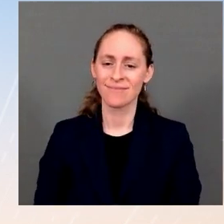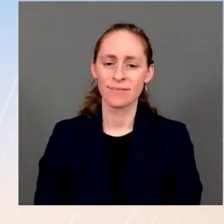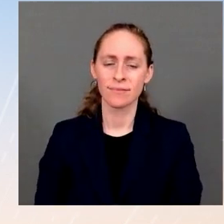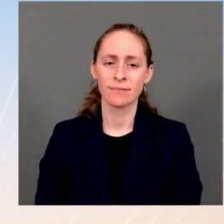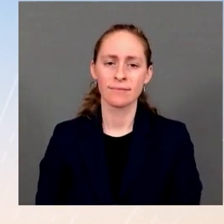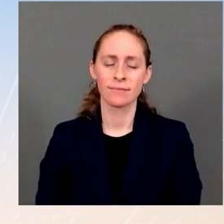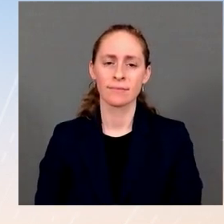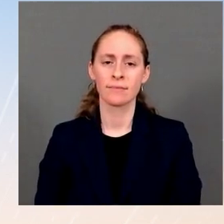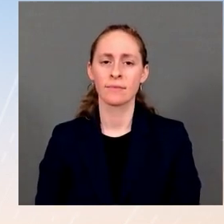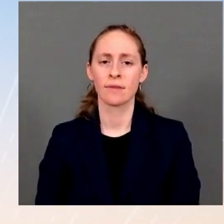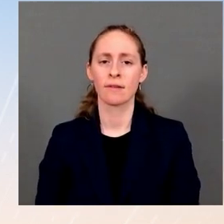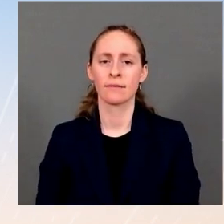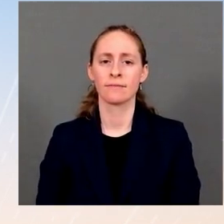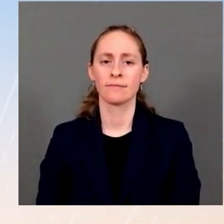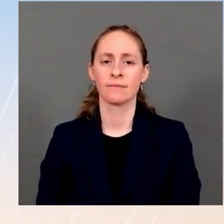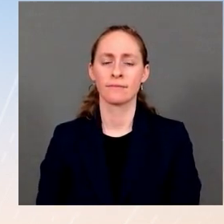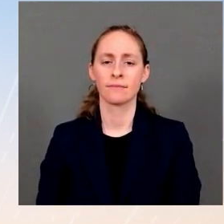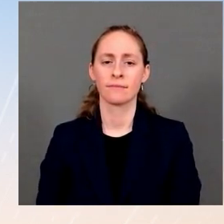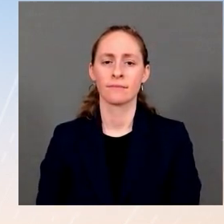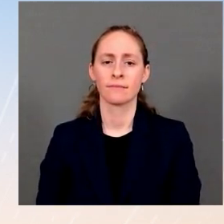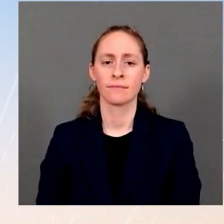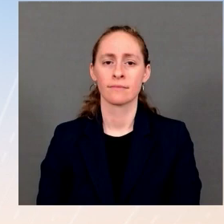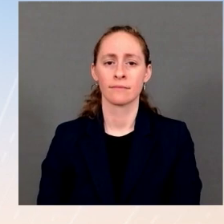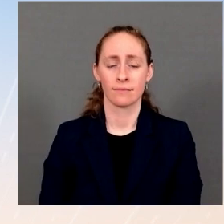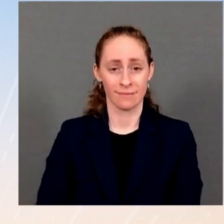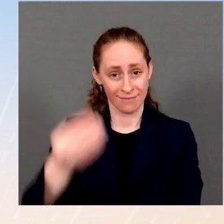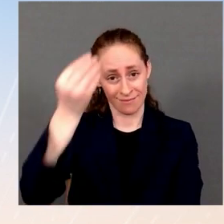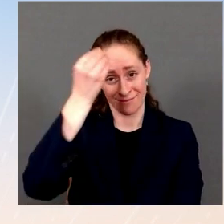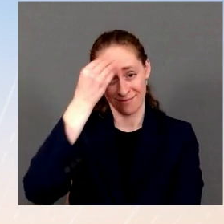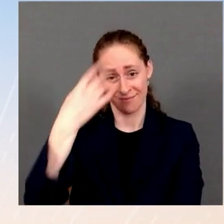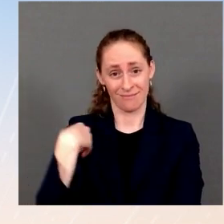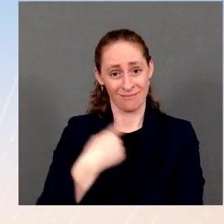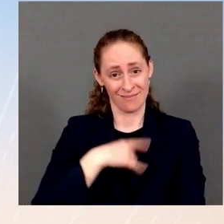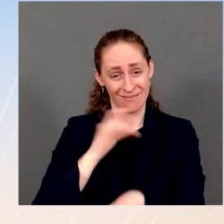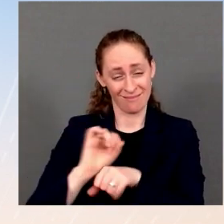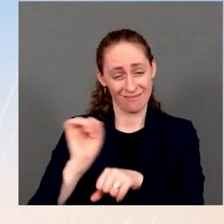over the past two months to get them released and get them the medical care